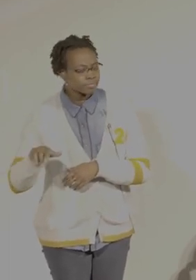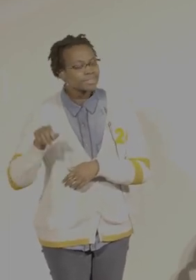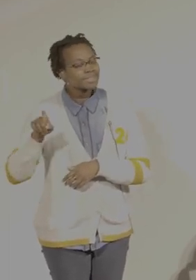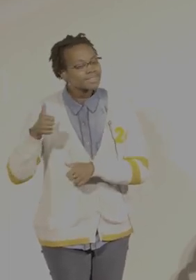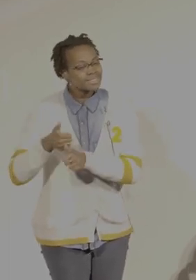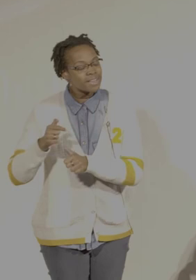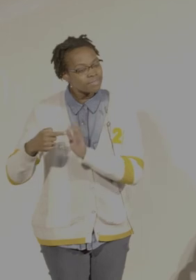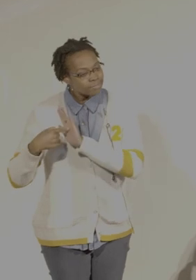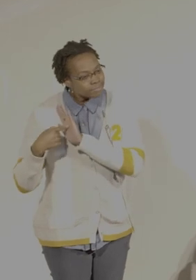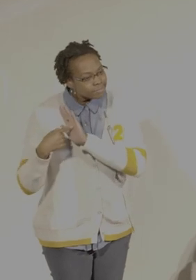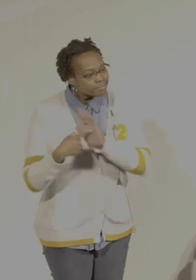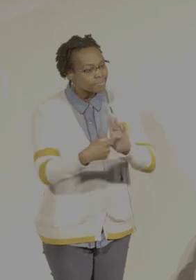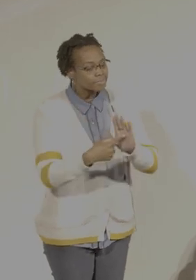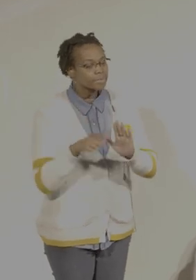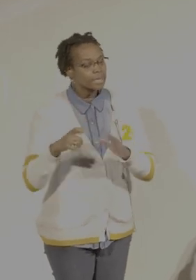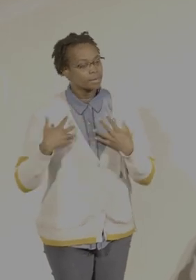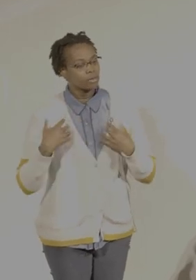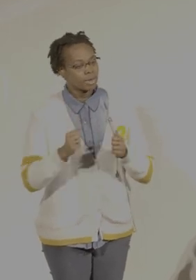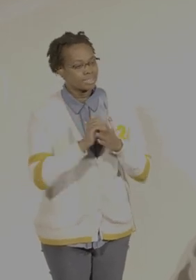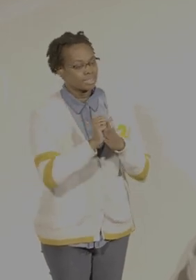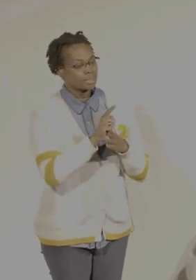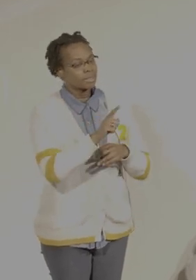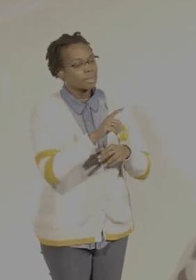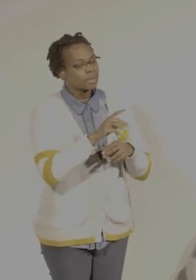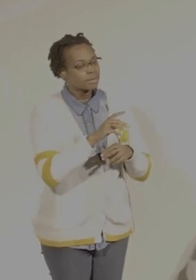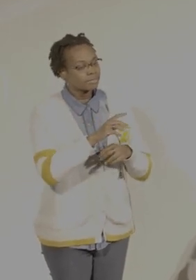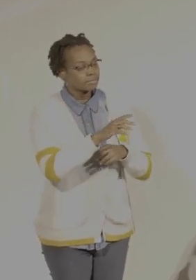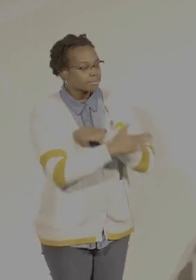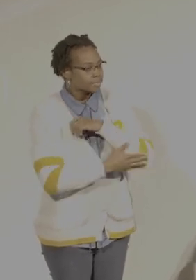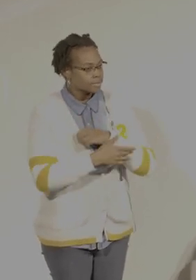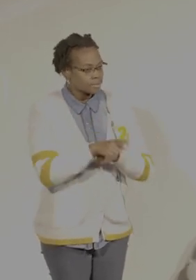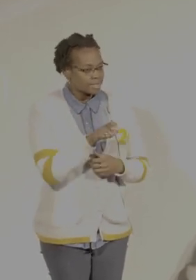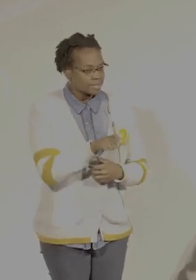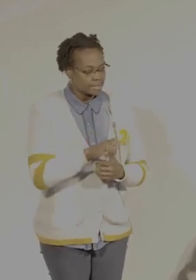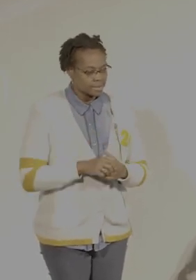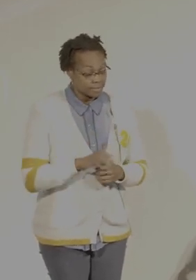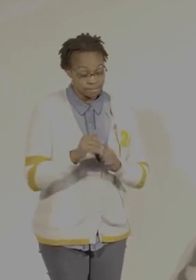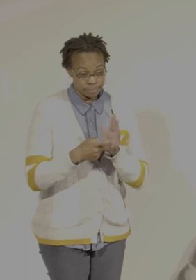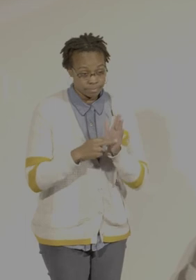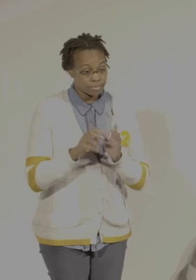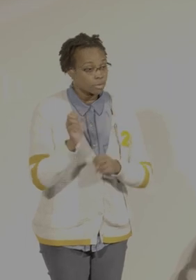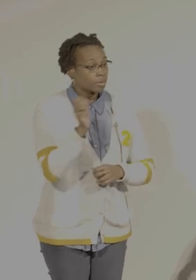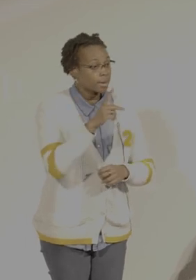He had to be the moral courageous leadership that his nation desperately needed. And what that meant was going home.